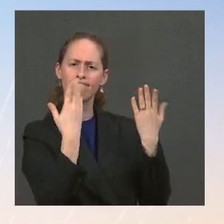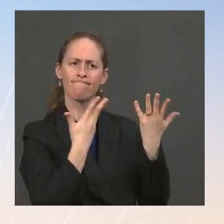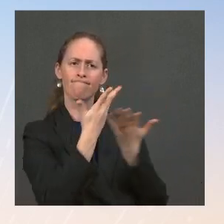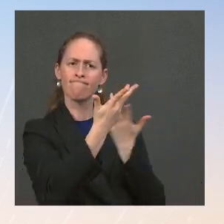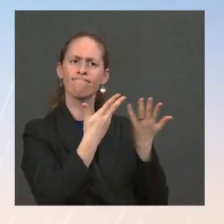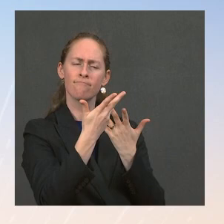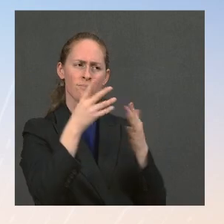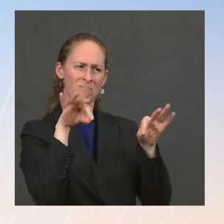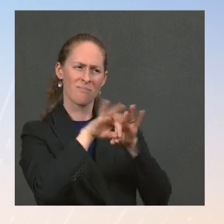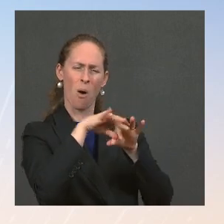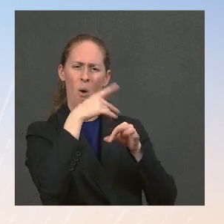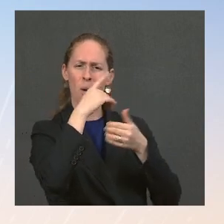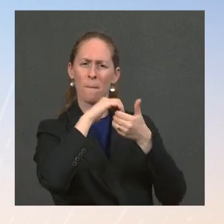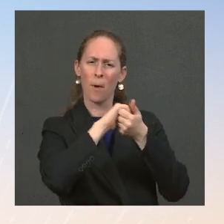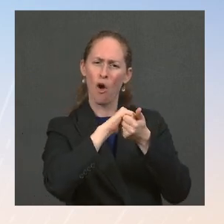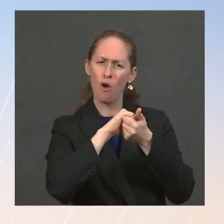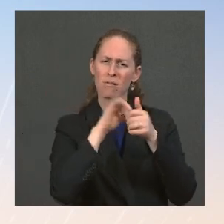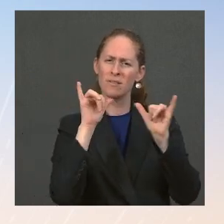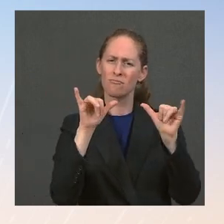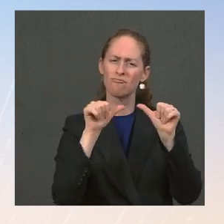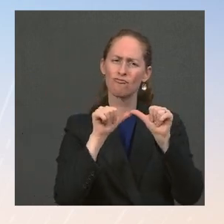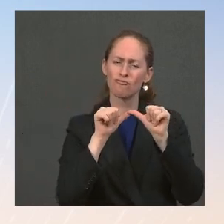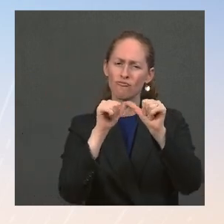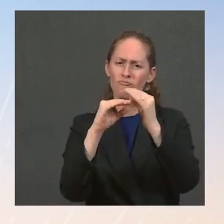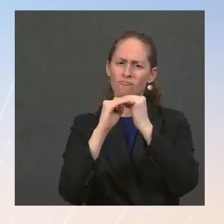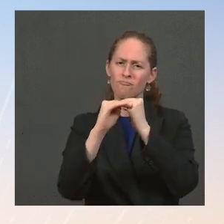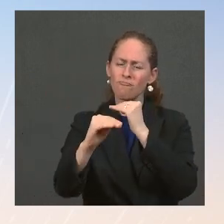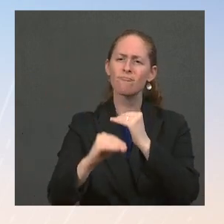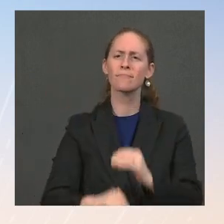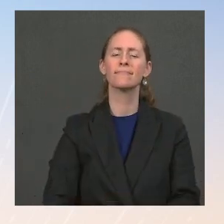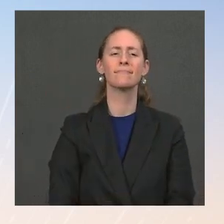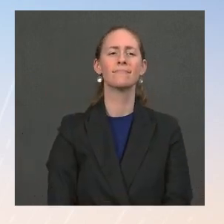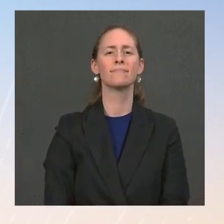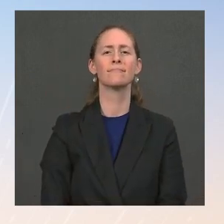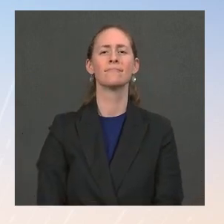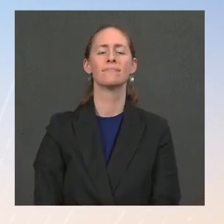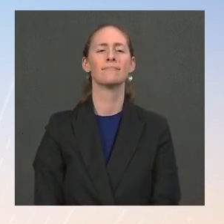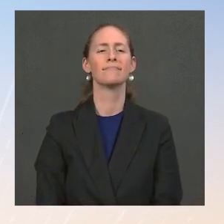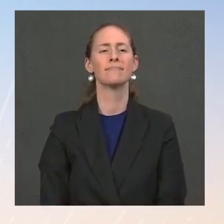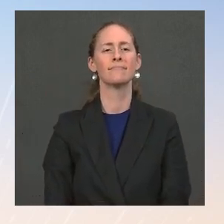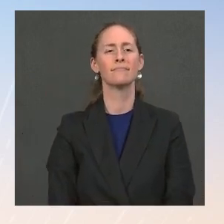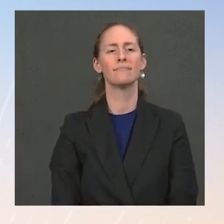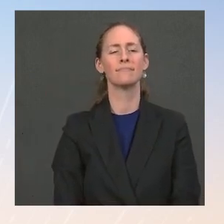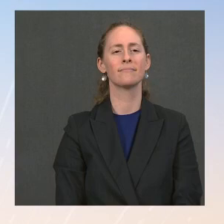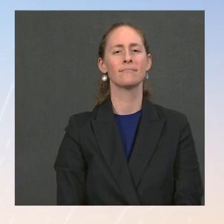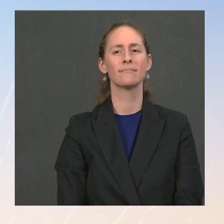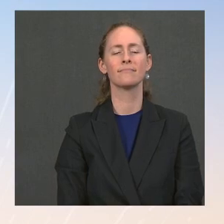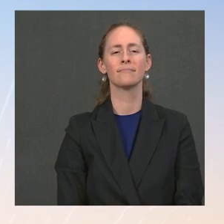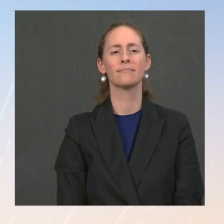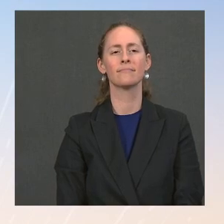as well as, of course, the bilateral meeting. So, those two meetings in one day. And now, at this point, the focus is going to be